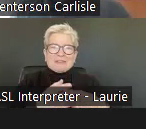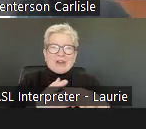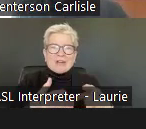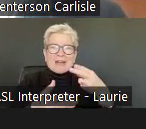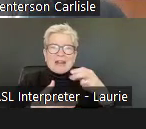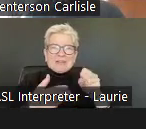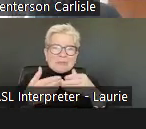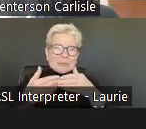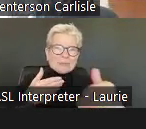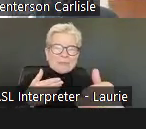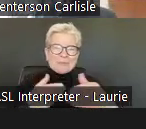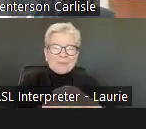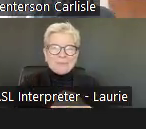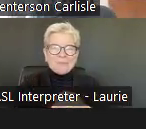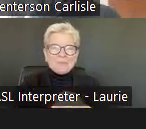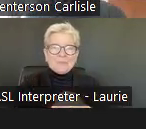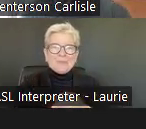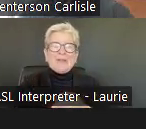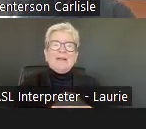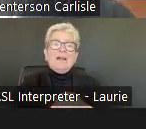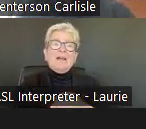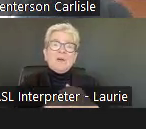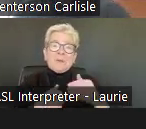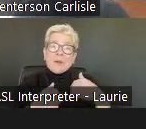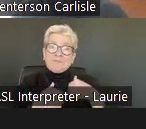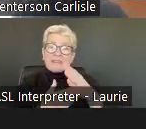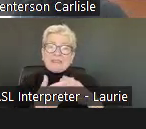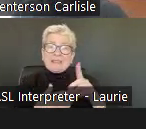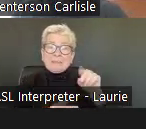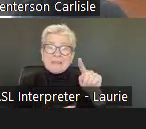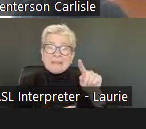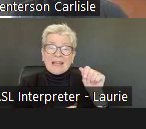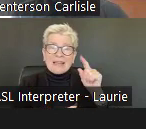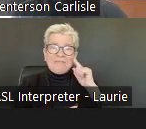which you can use some data for that is really looking at their eighth grade data